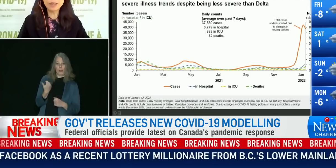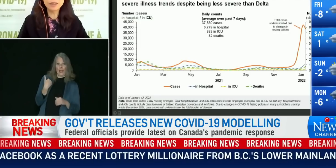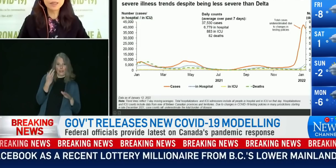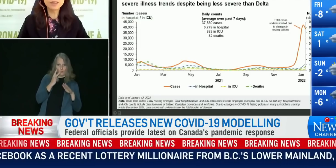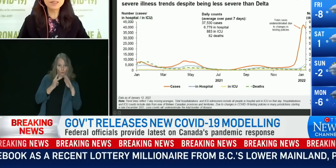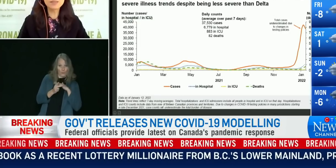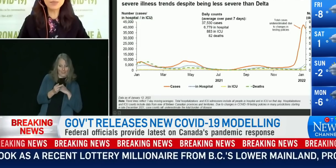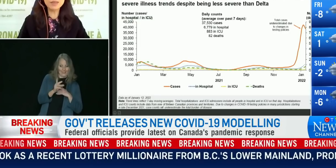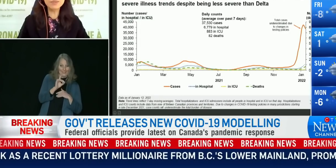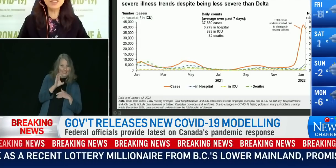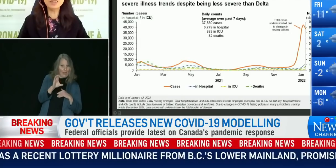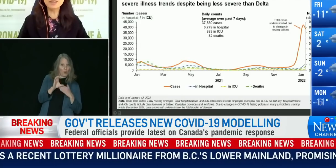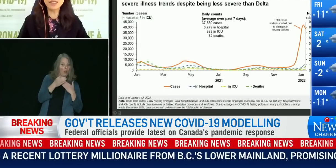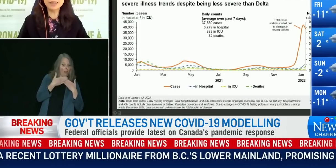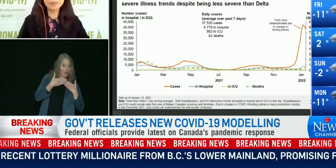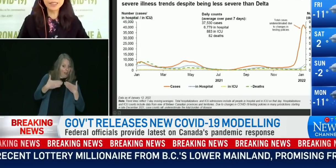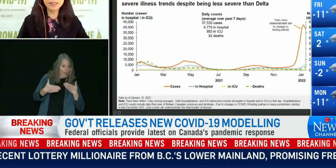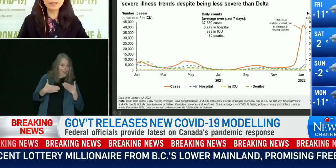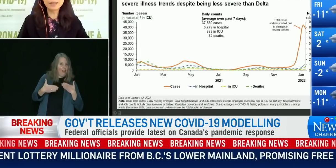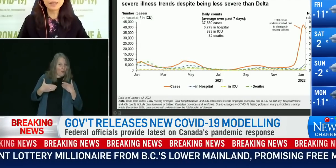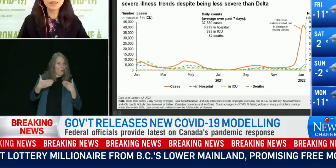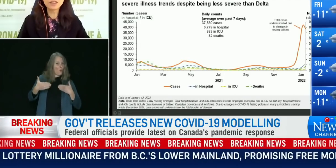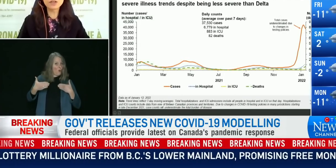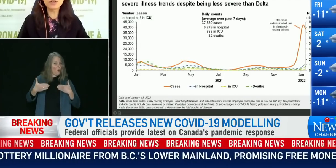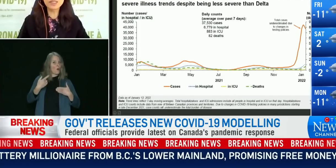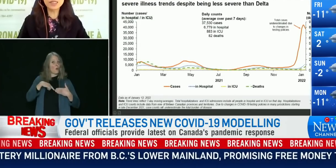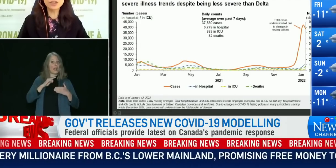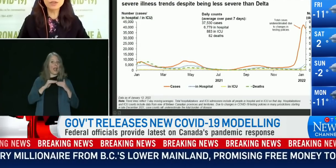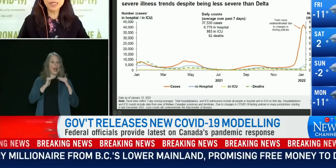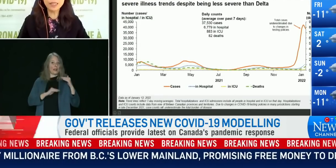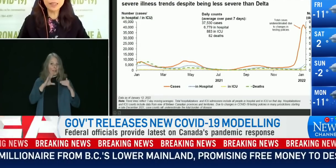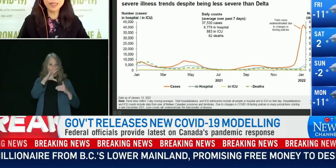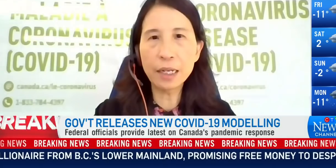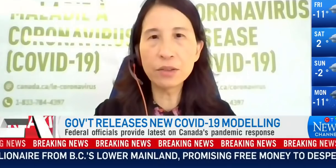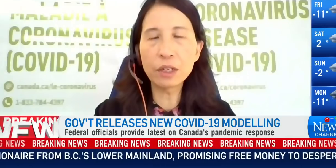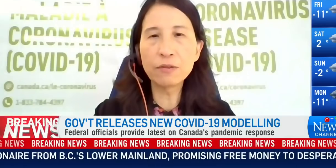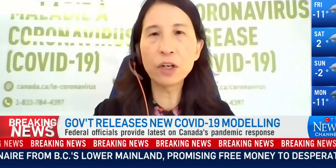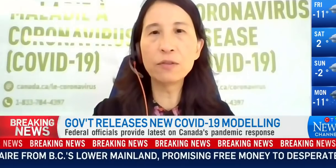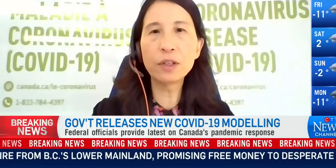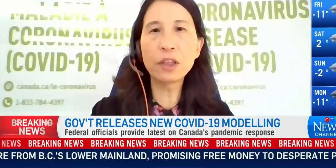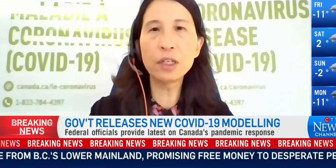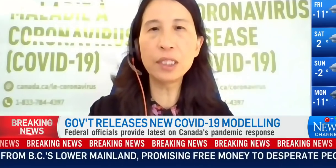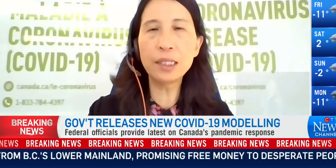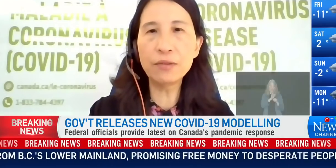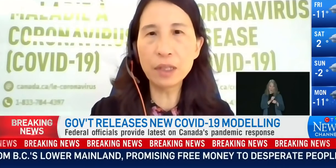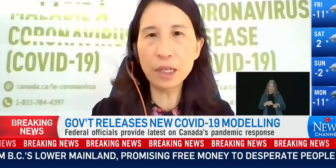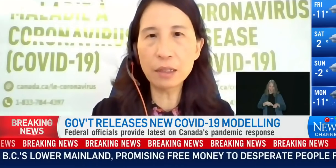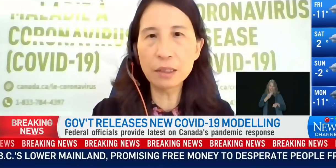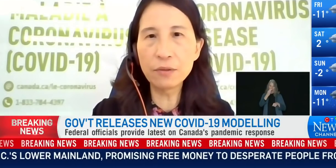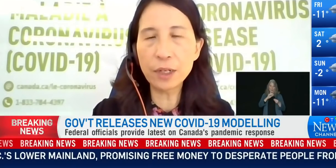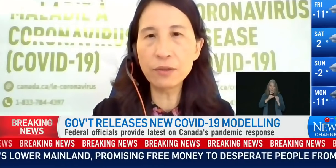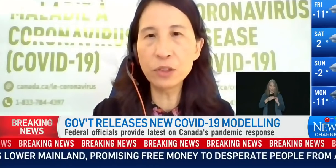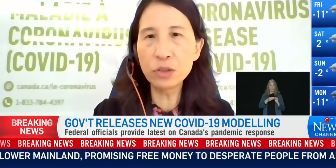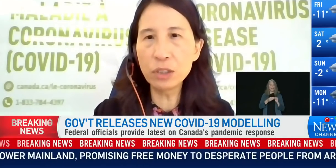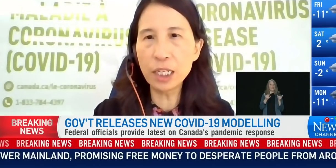SLIDE ONE, SINCE THE LAST EPIDEMIOLOGY AND MODELLING UPDATE IN DECEMBER, DESPITE